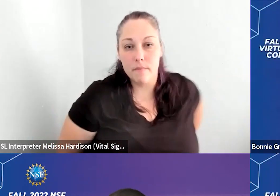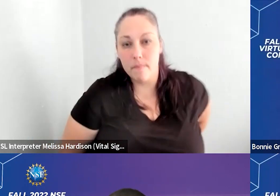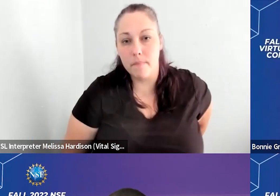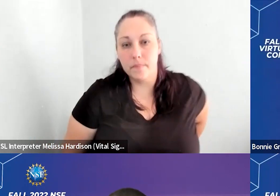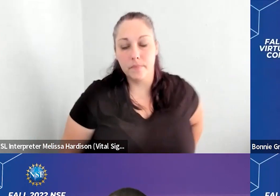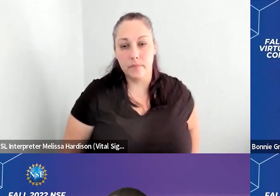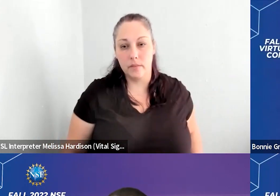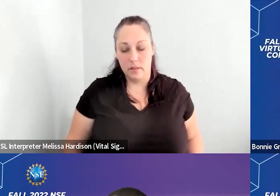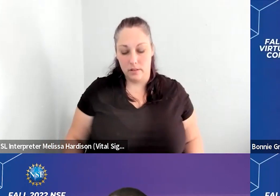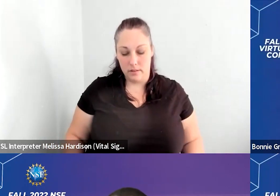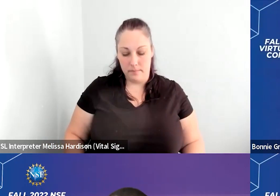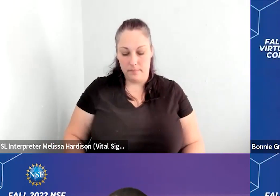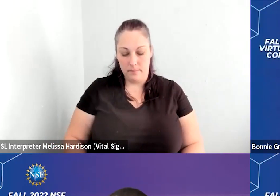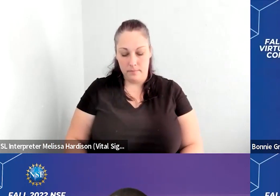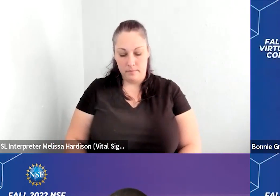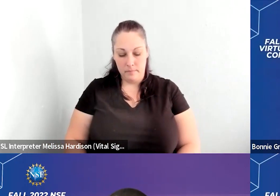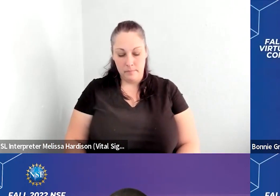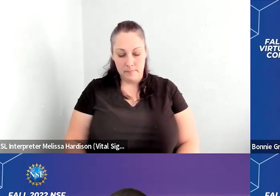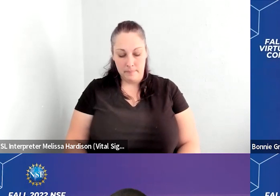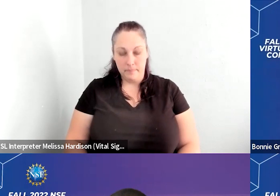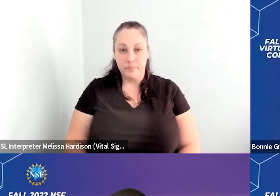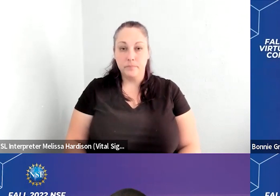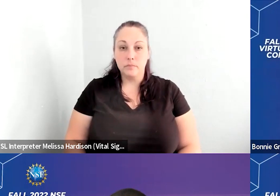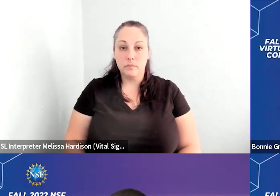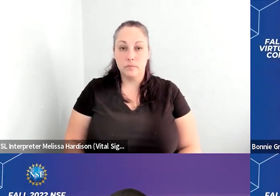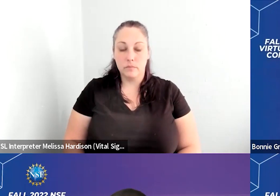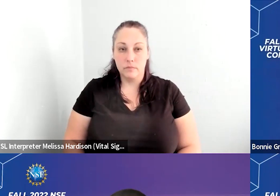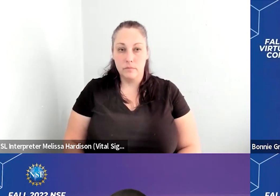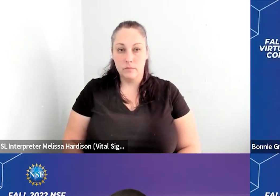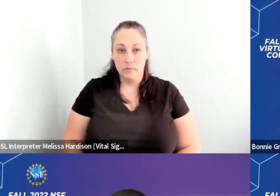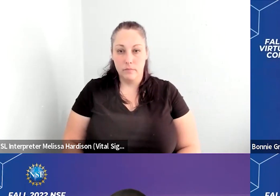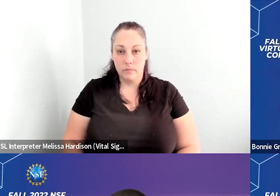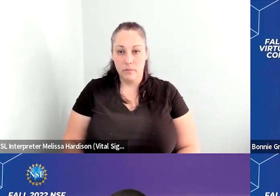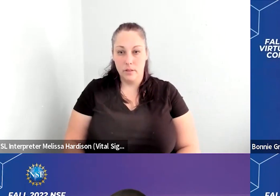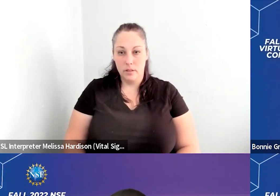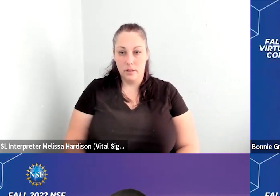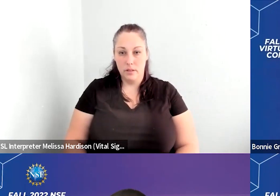Let me see here, I think we probably have time for one more question.